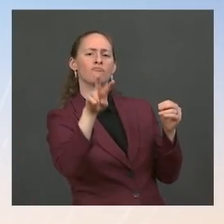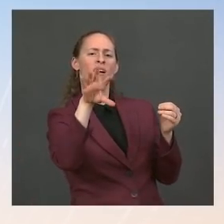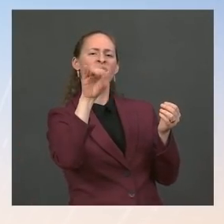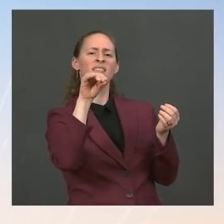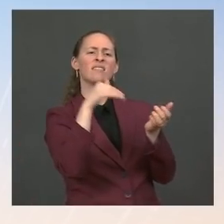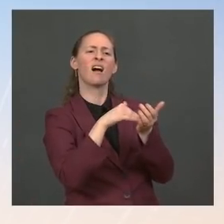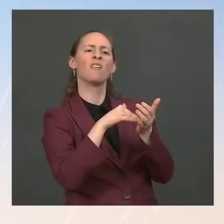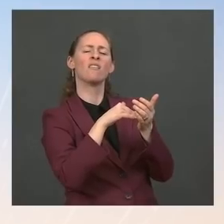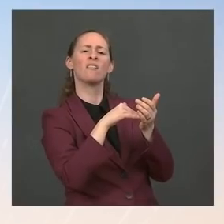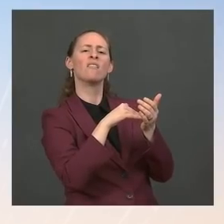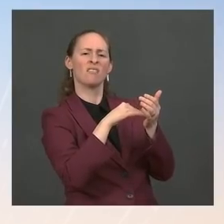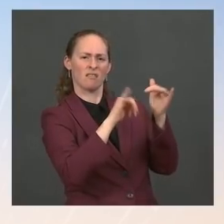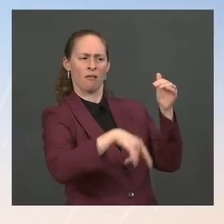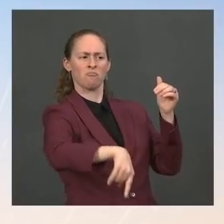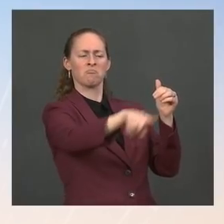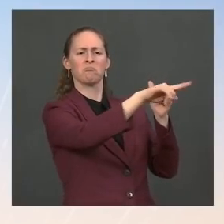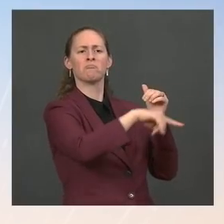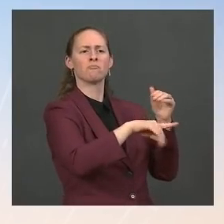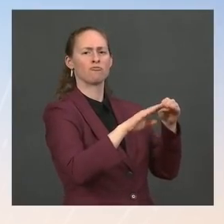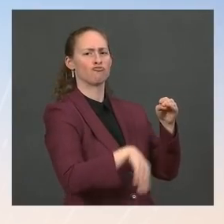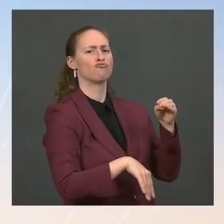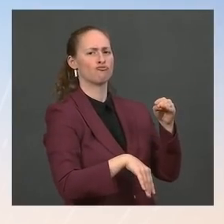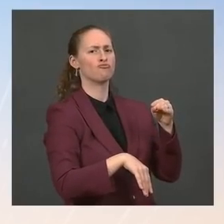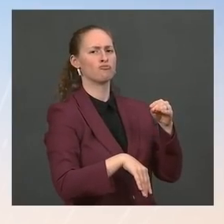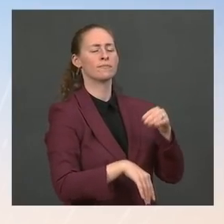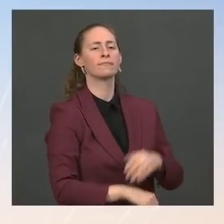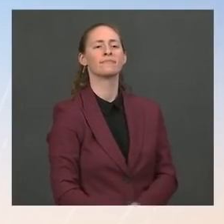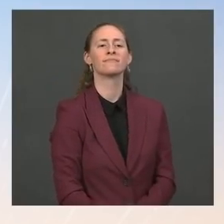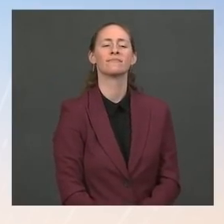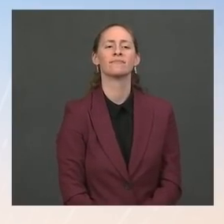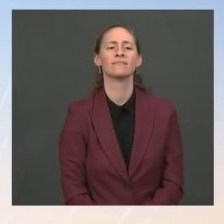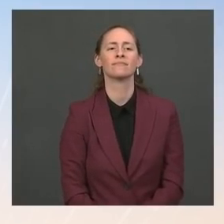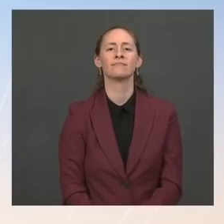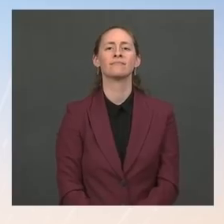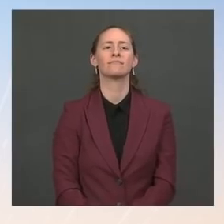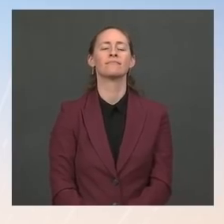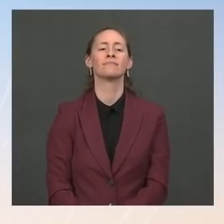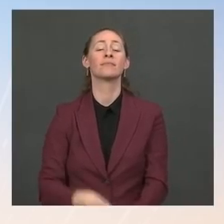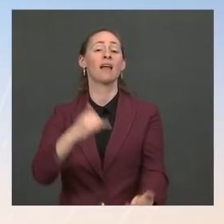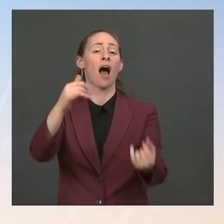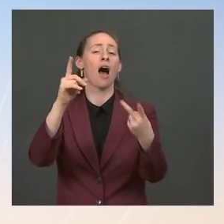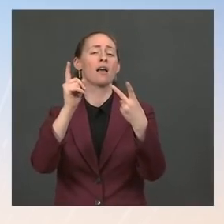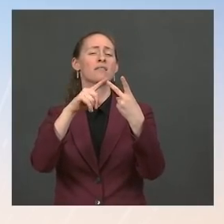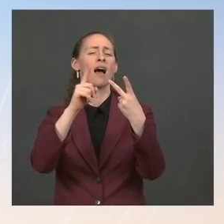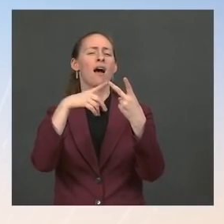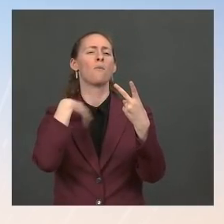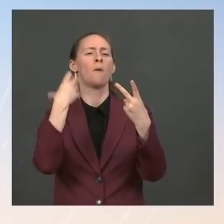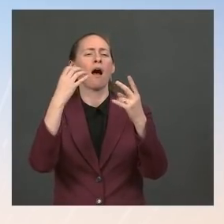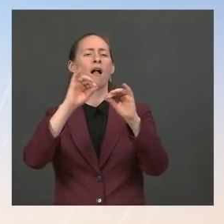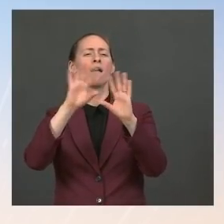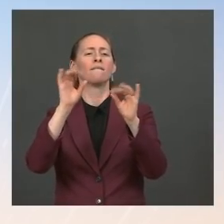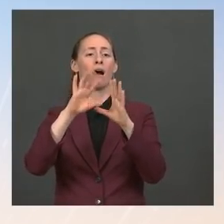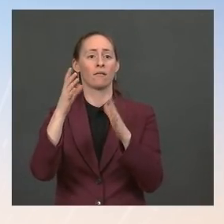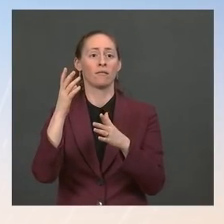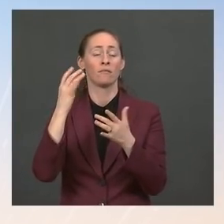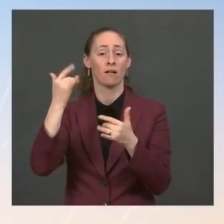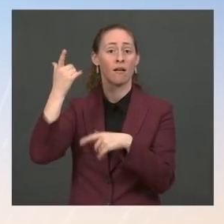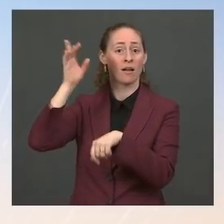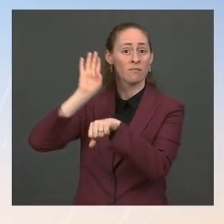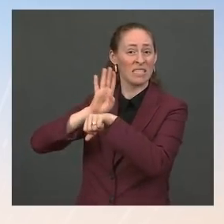which is part of your second part of this, is that any tax that dares touch big corporations -- many of whom are making record profits and not paying any taxes at all --